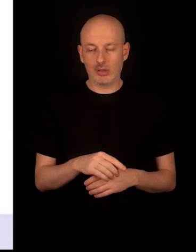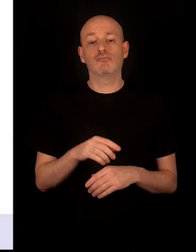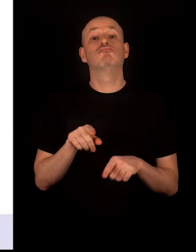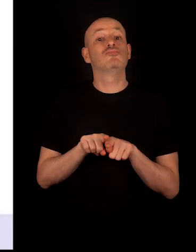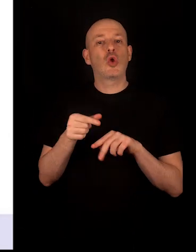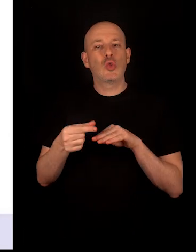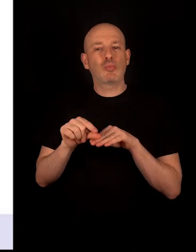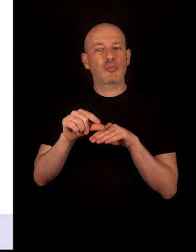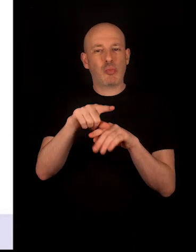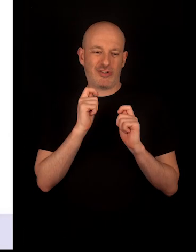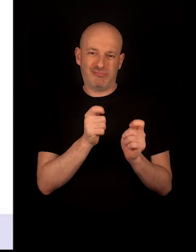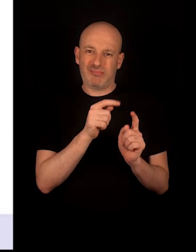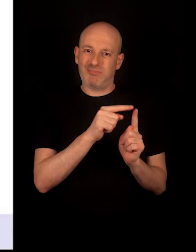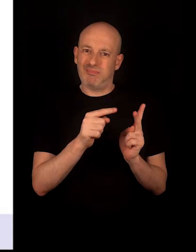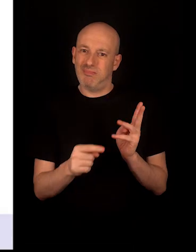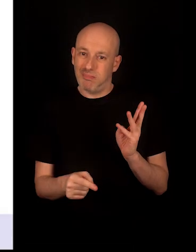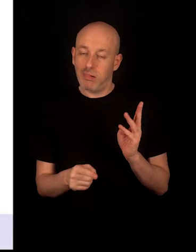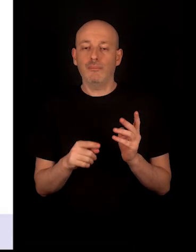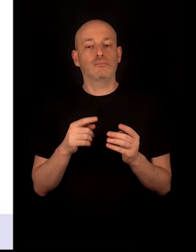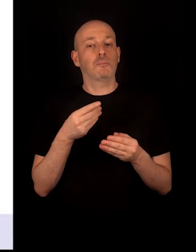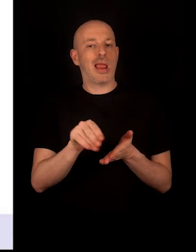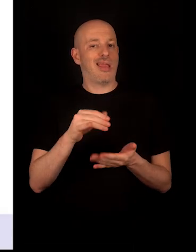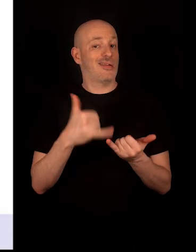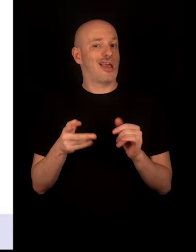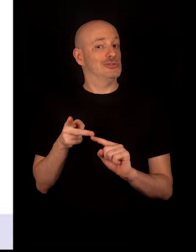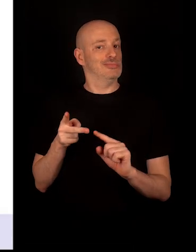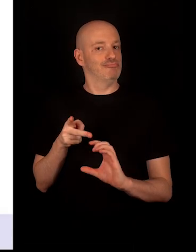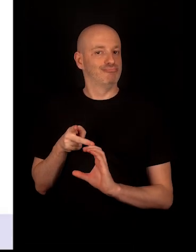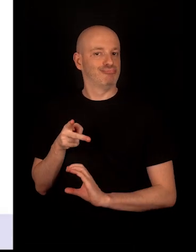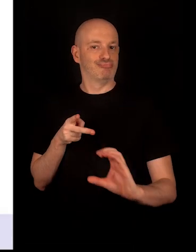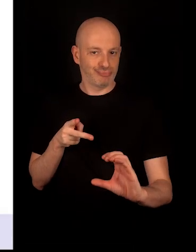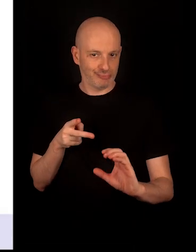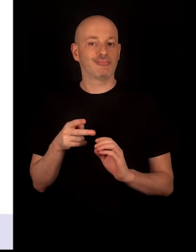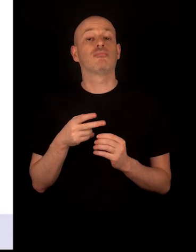and all top-ups that you've applied for. They will be paid out with the second instalment